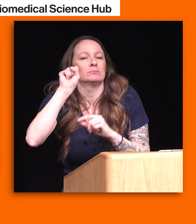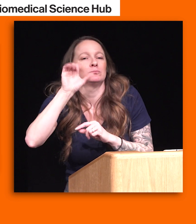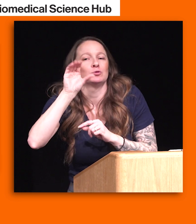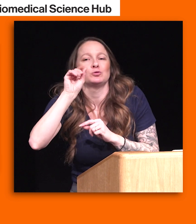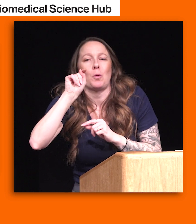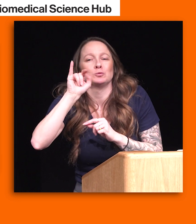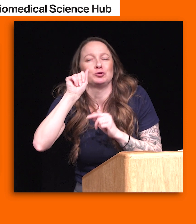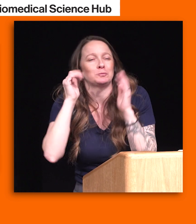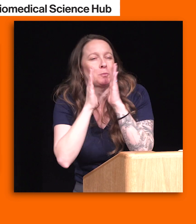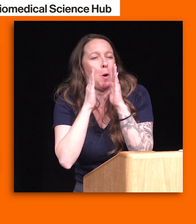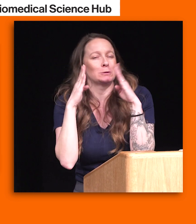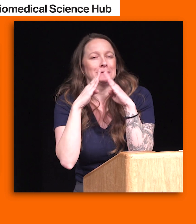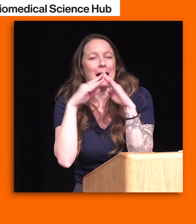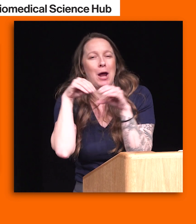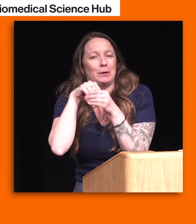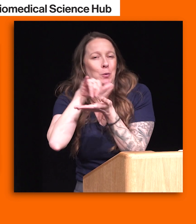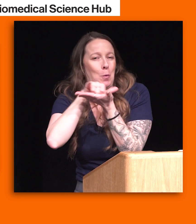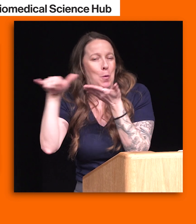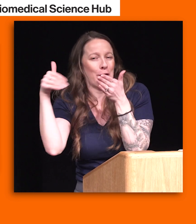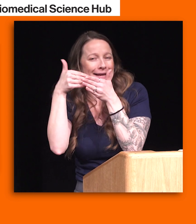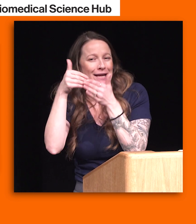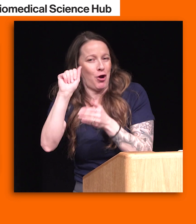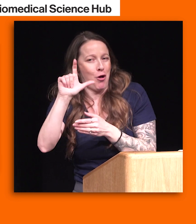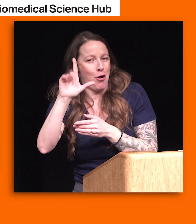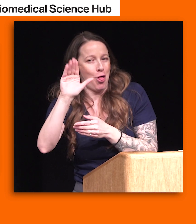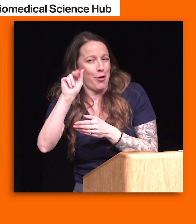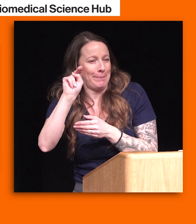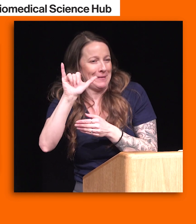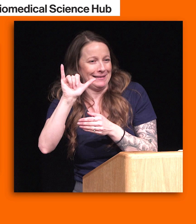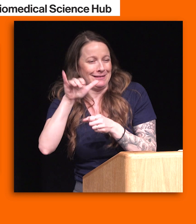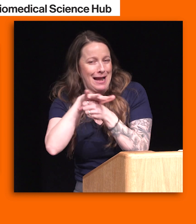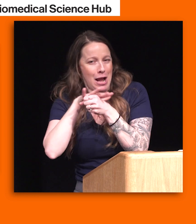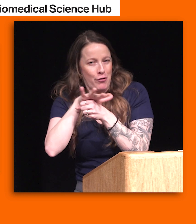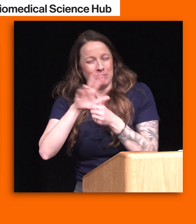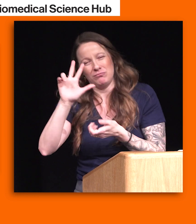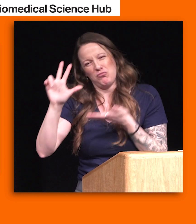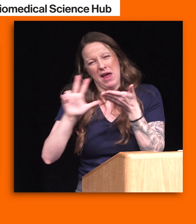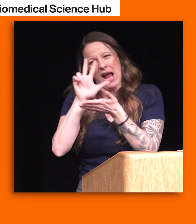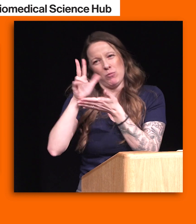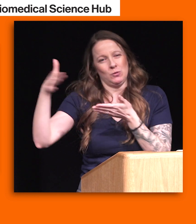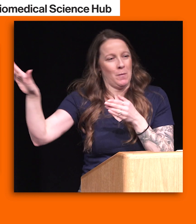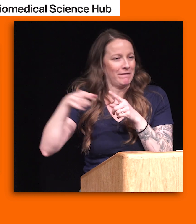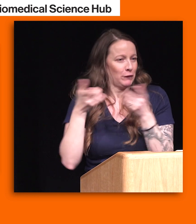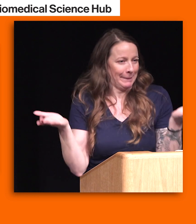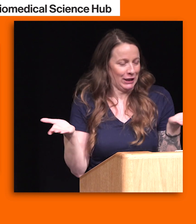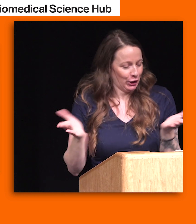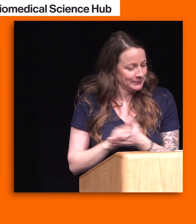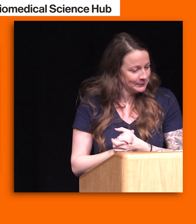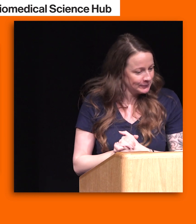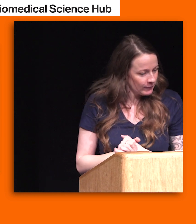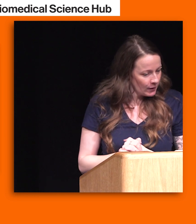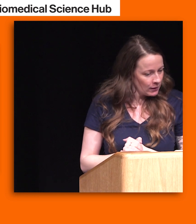Oh, I should tell you I'm from Scotia. It's a small town in New York, near Albany. It's about 3 hours away from here.